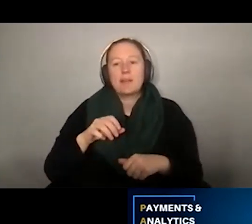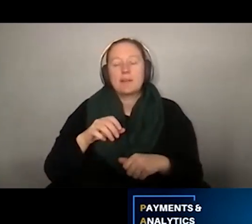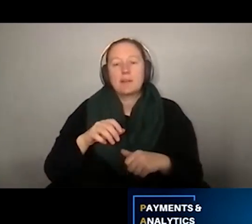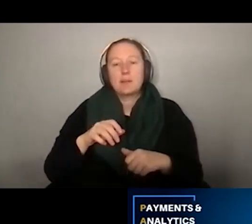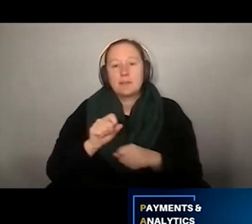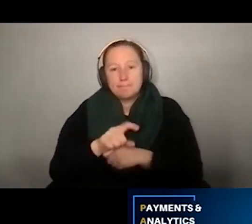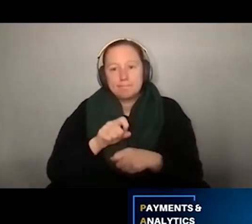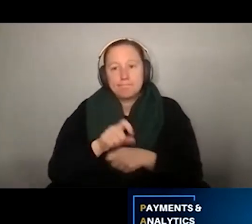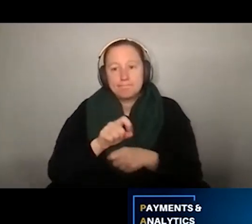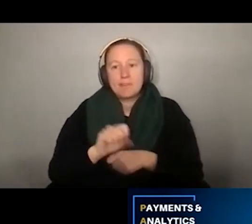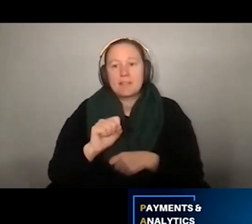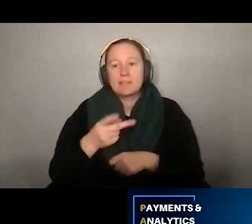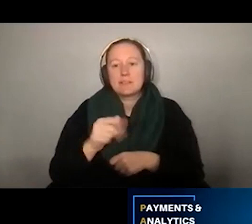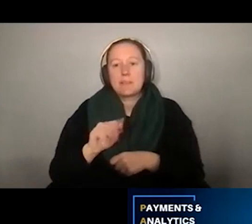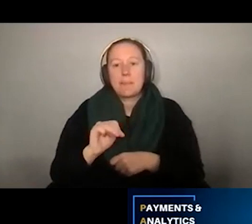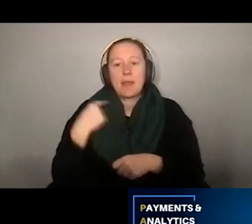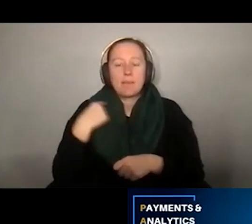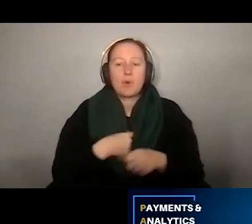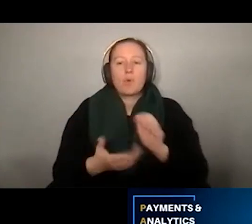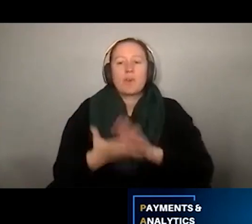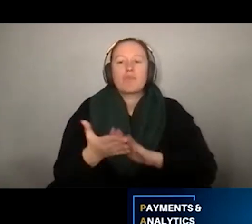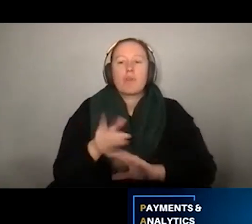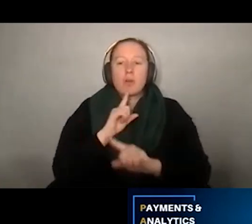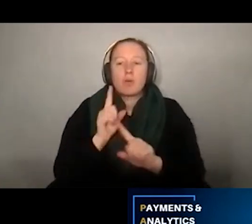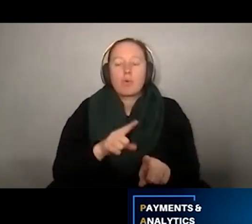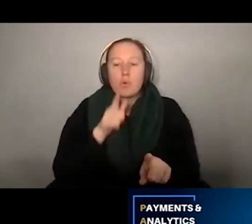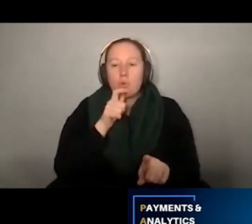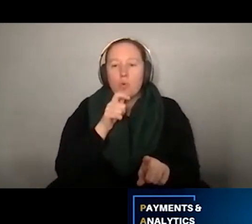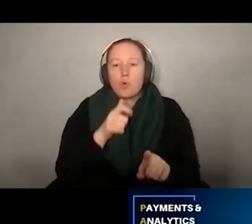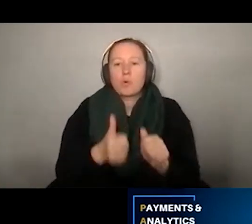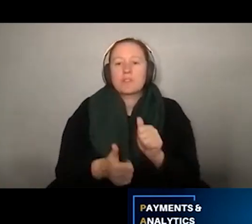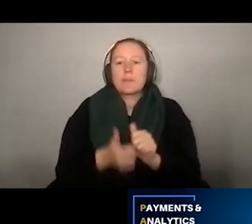we will run a report to see who was the latest active,